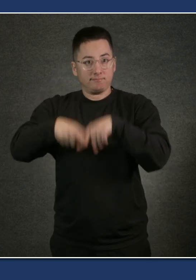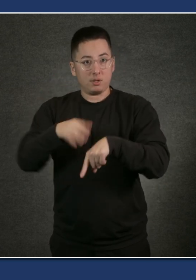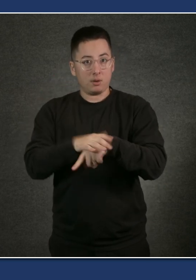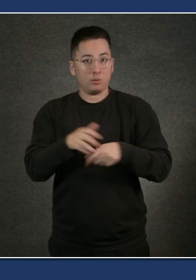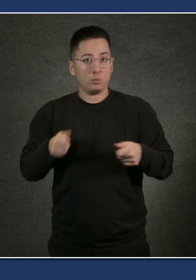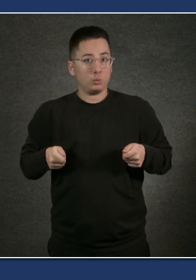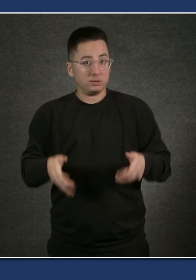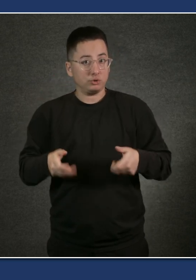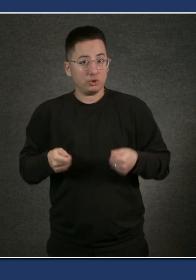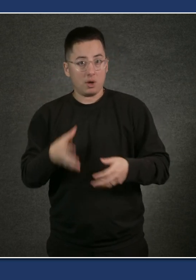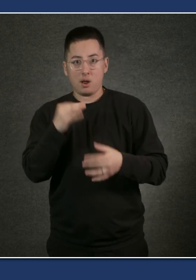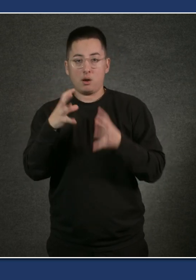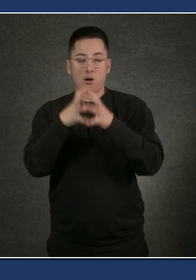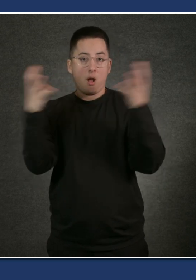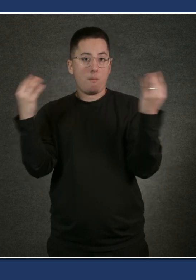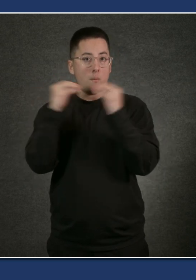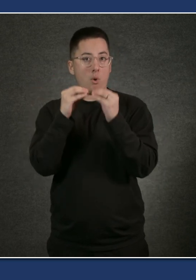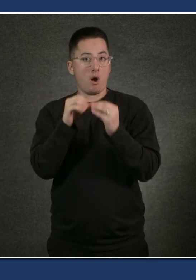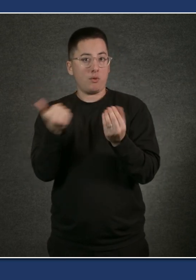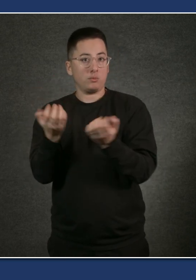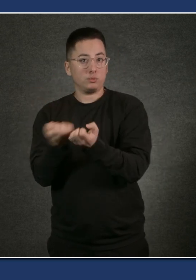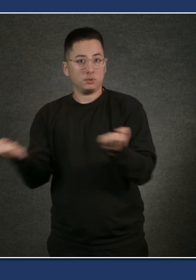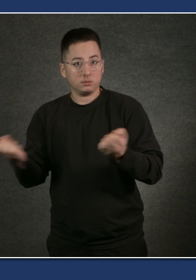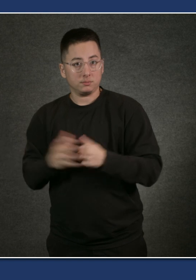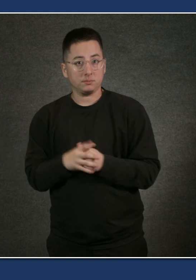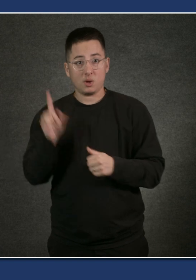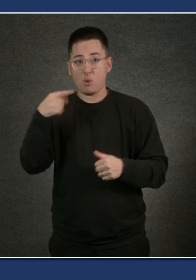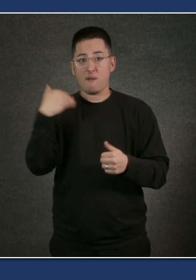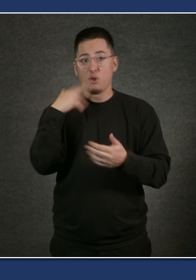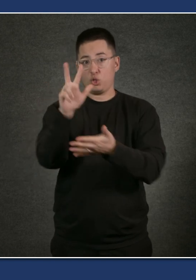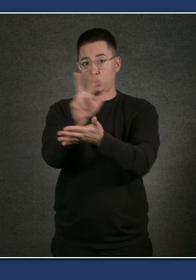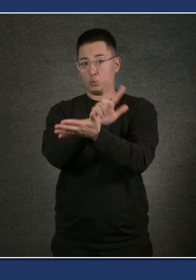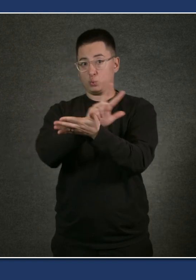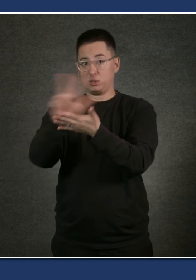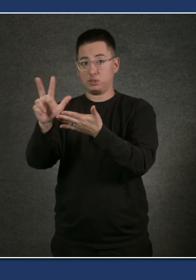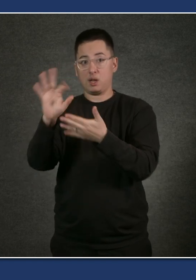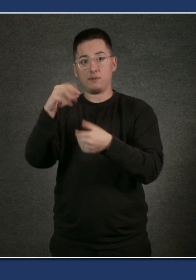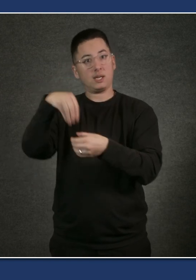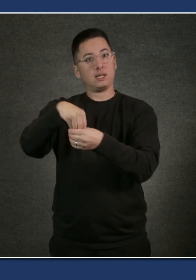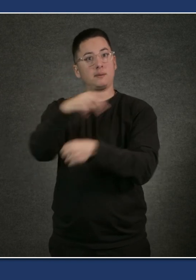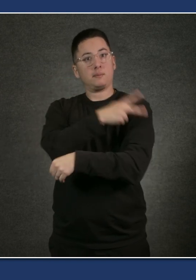She only had three weeks of inpatient care before the insurance company and Medicaid